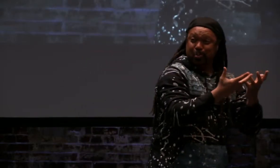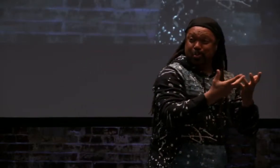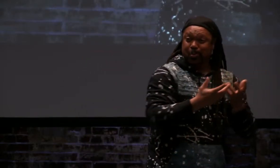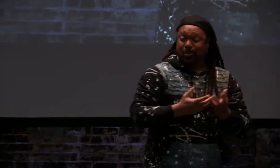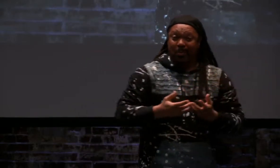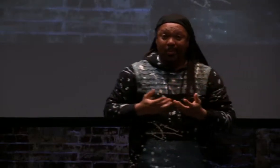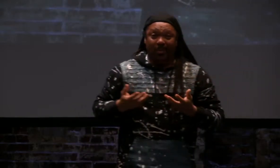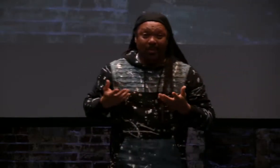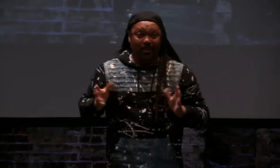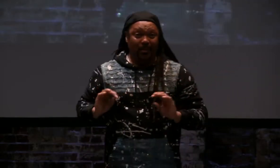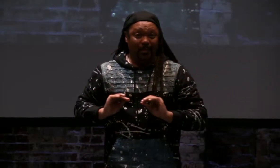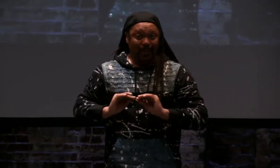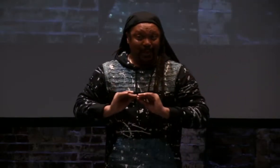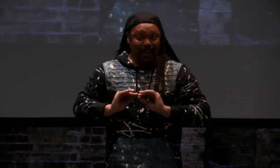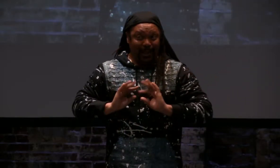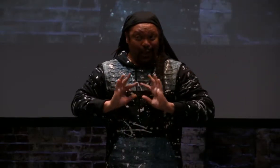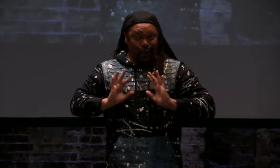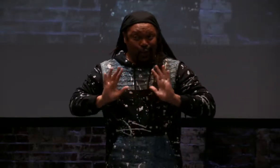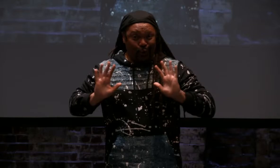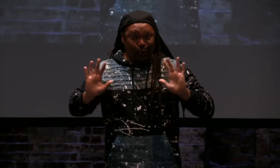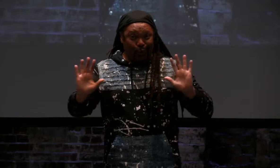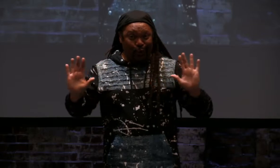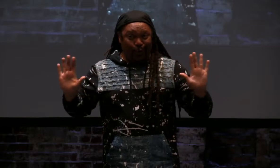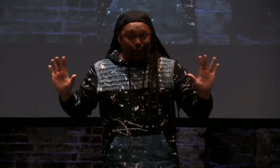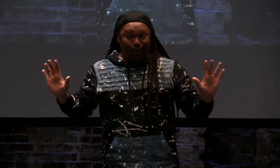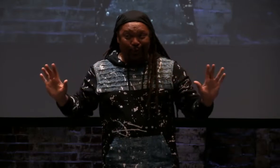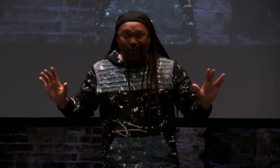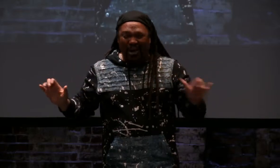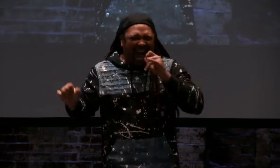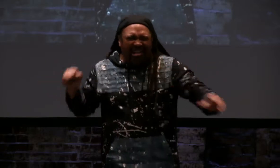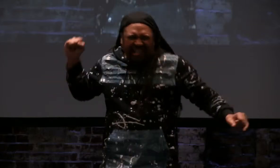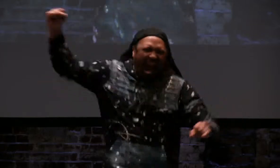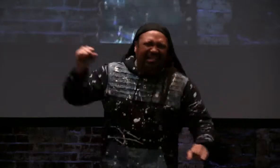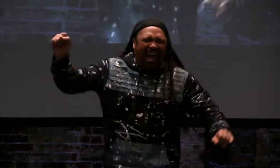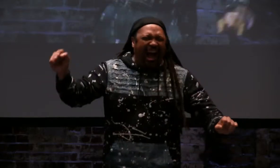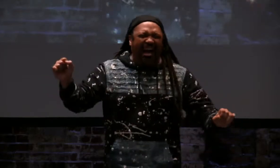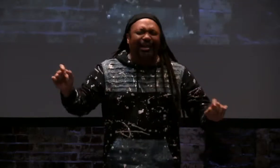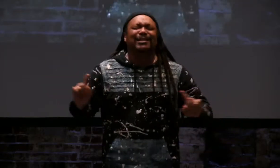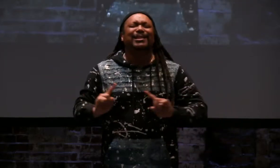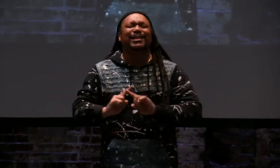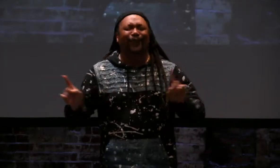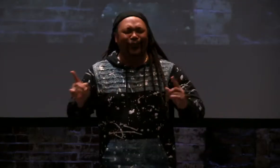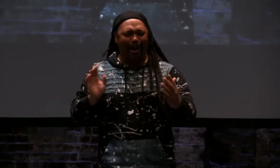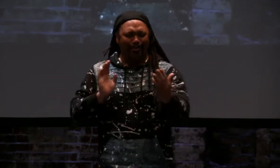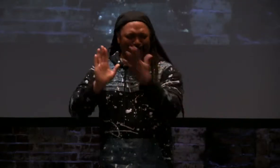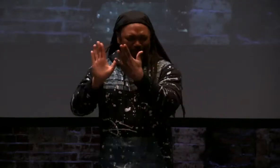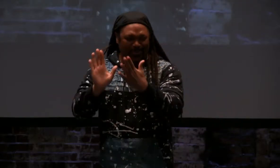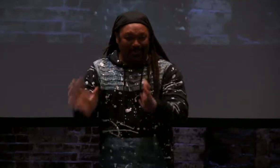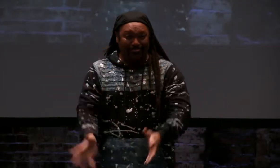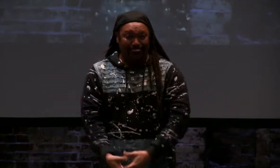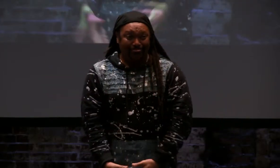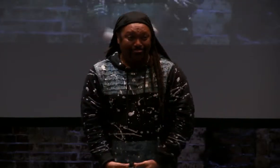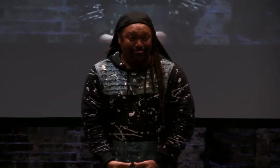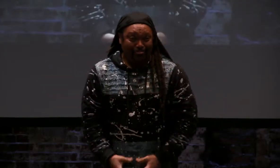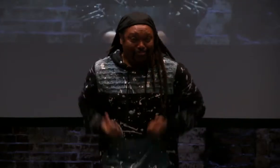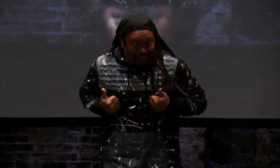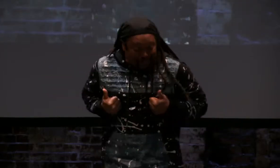Working with the core group, the media, working with the community, and it doesn't have to be a shouting match